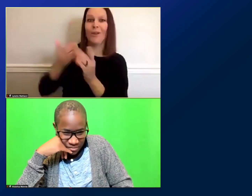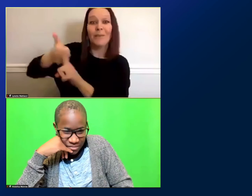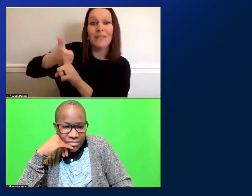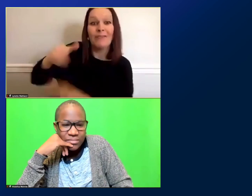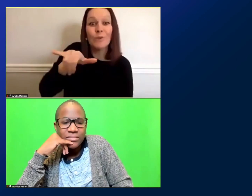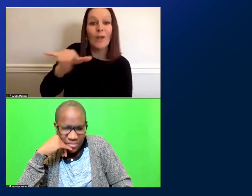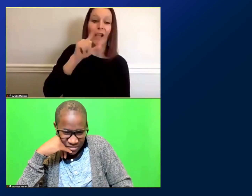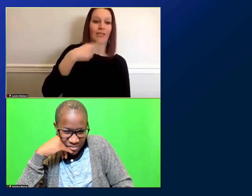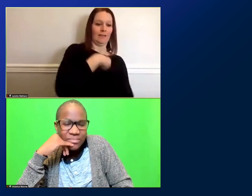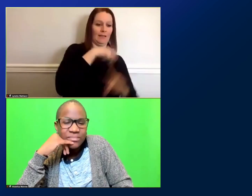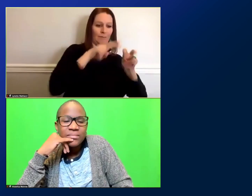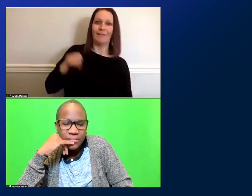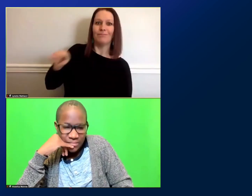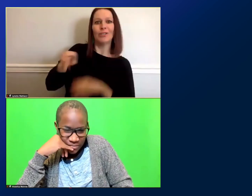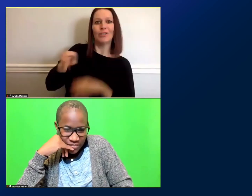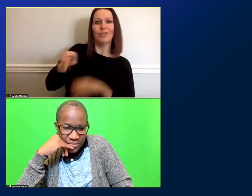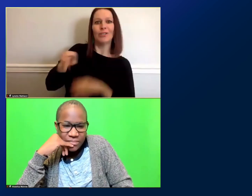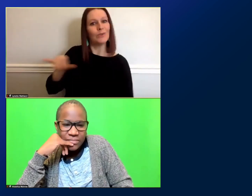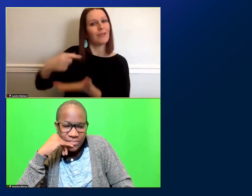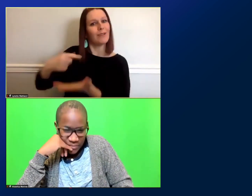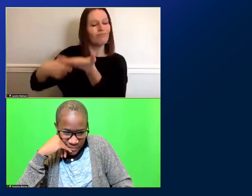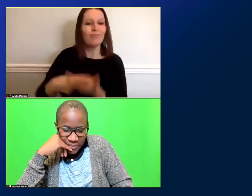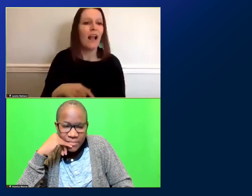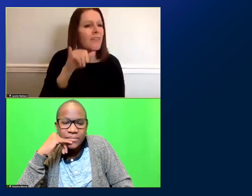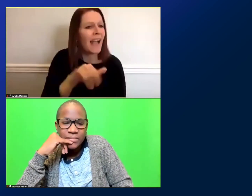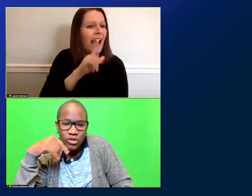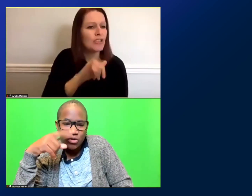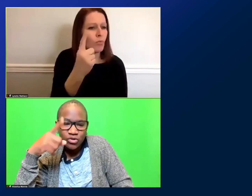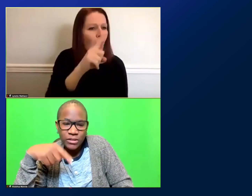abilities to assess these type of texts that's definitely a skill that children need to have as